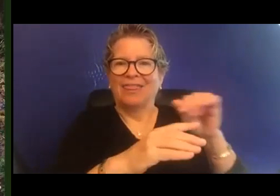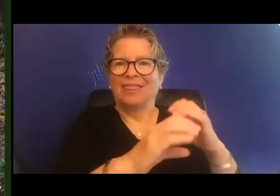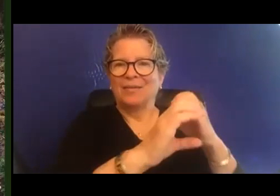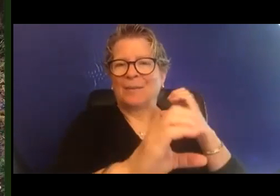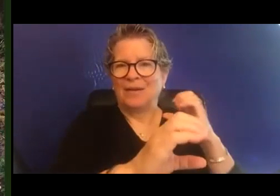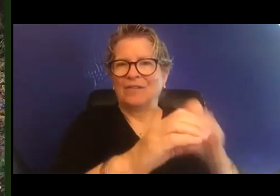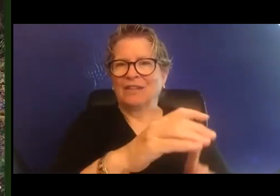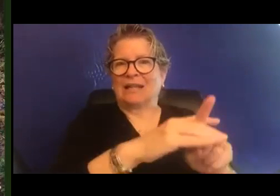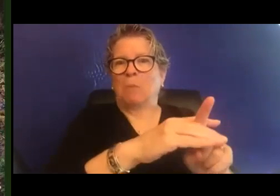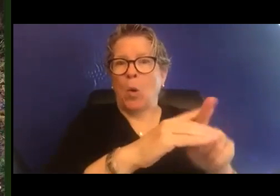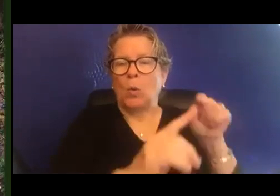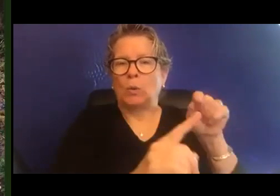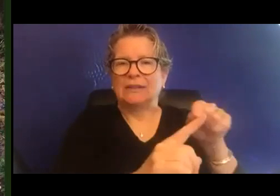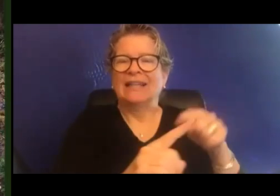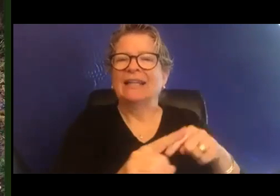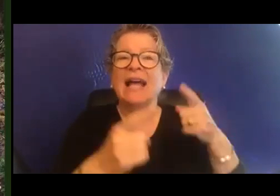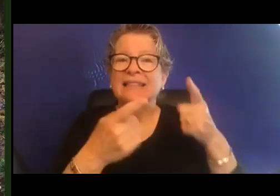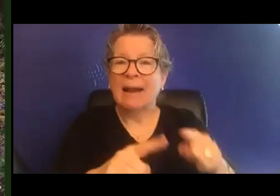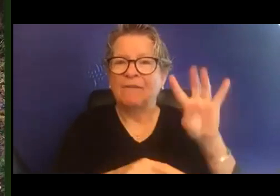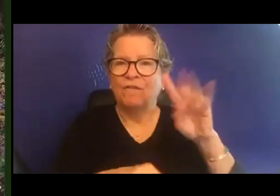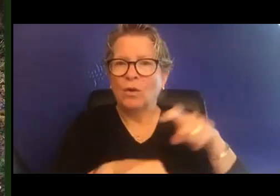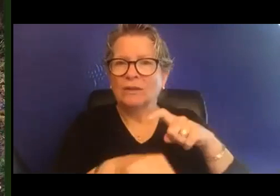every time the bank erodes.